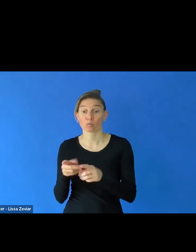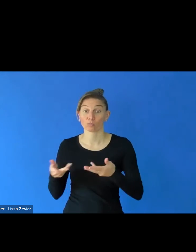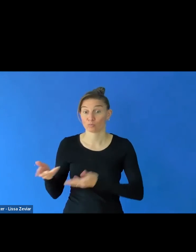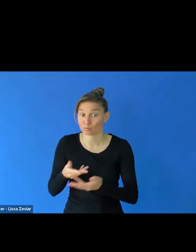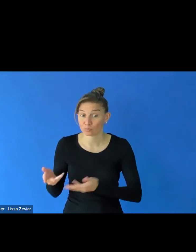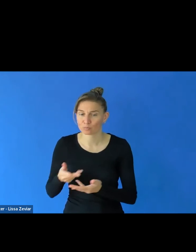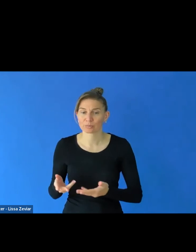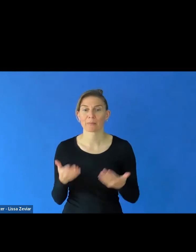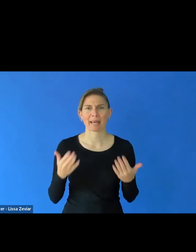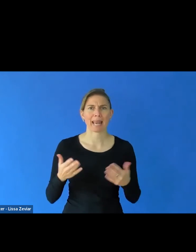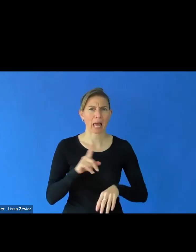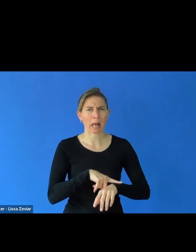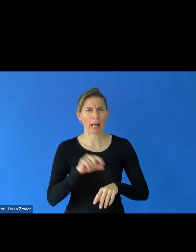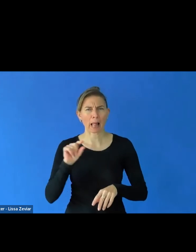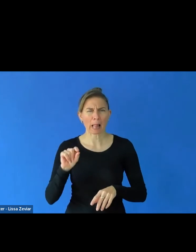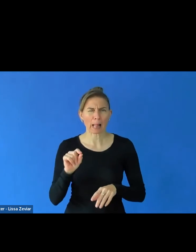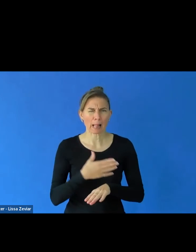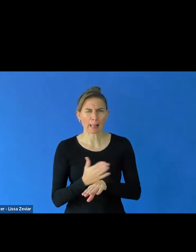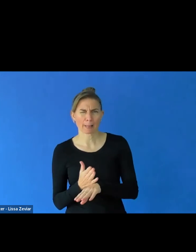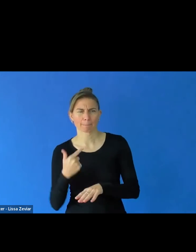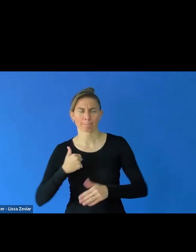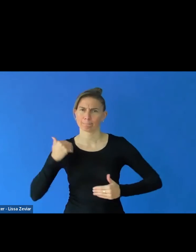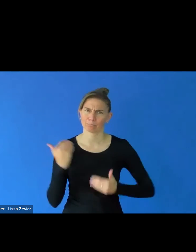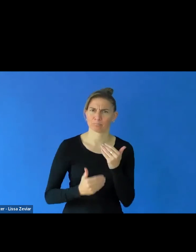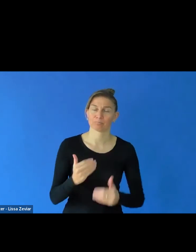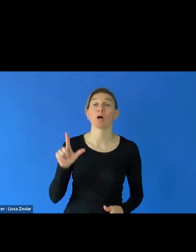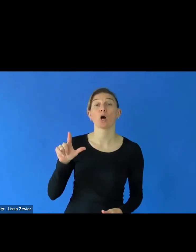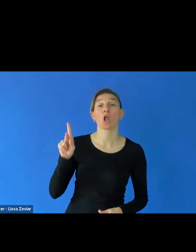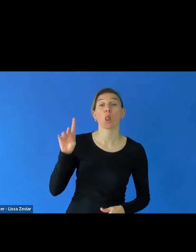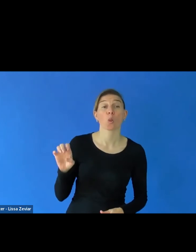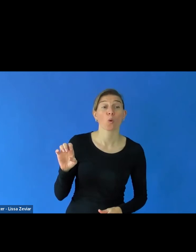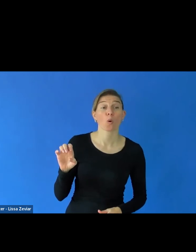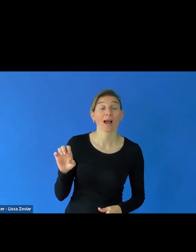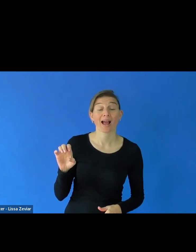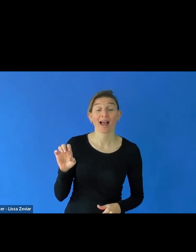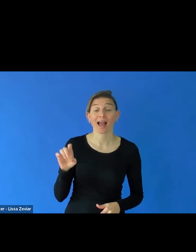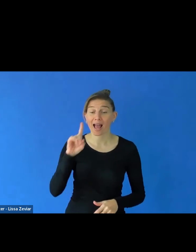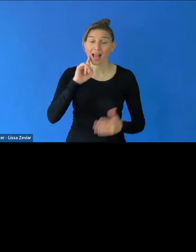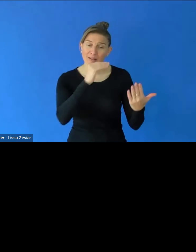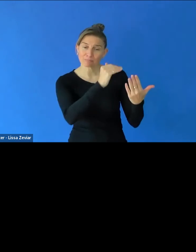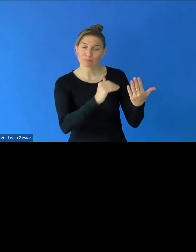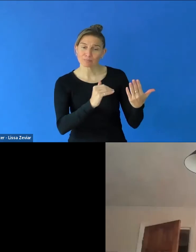We are behind the schedule. There are some fun questions before the final segment.